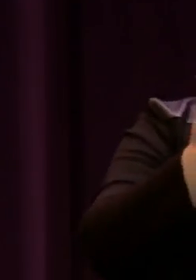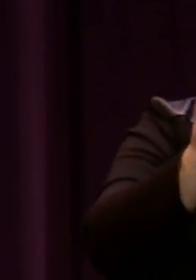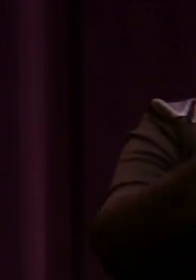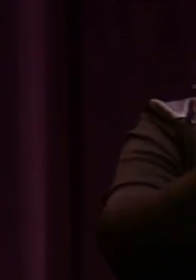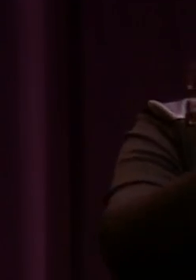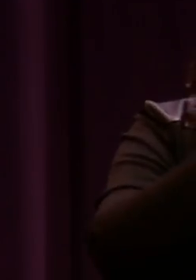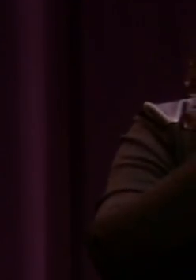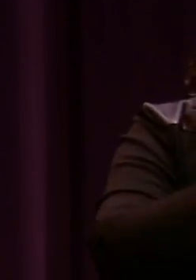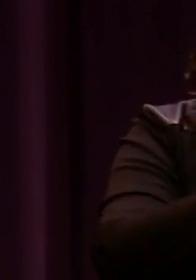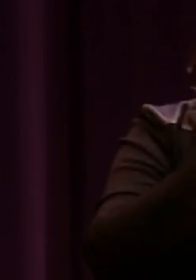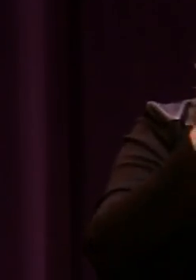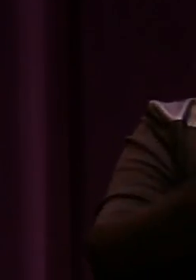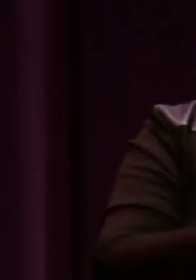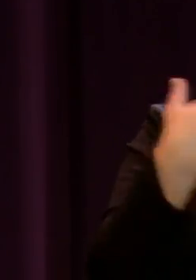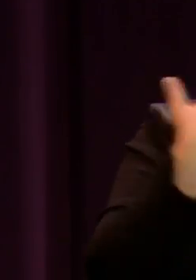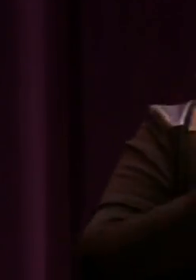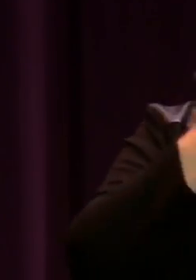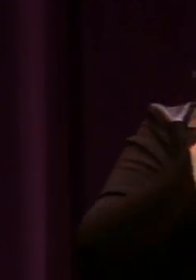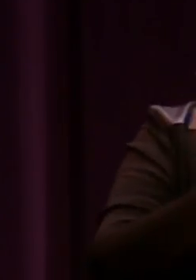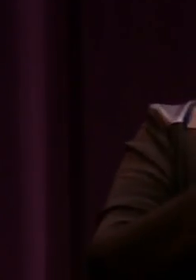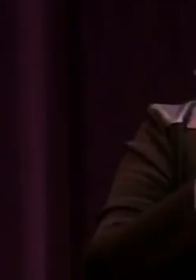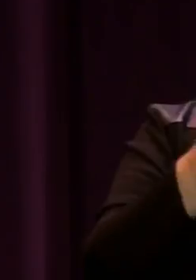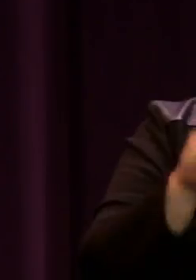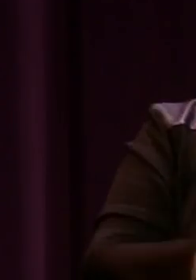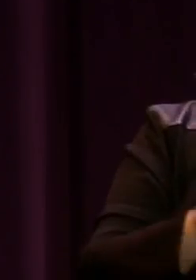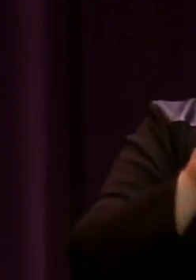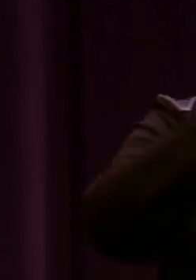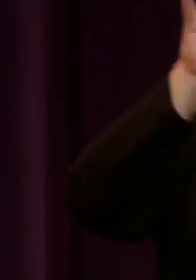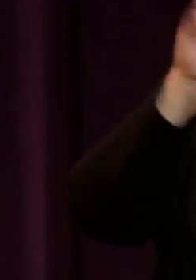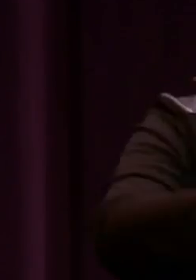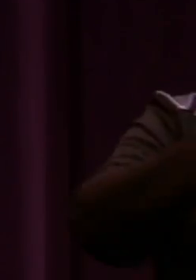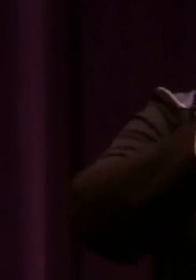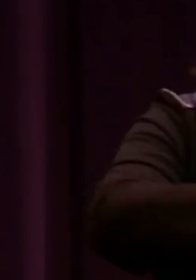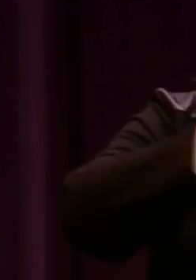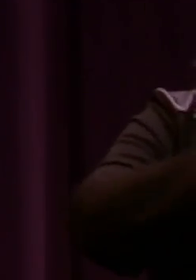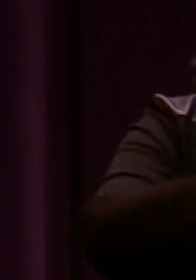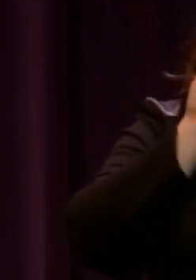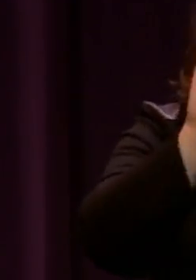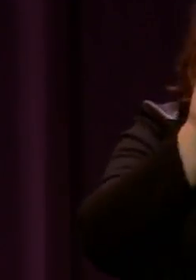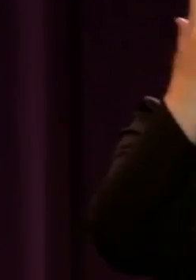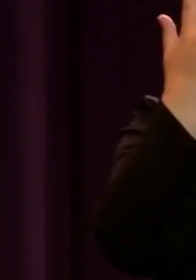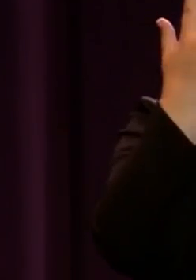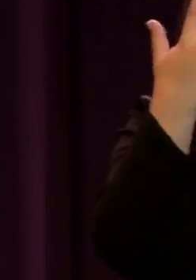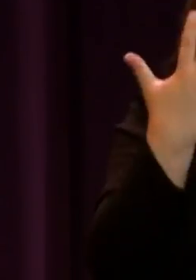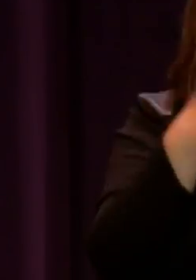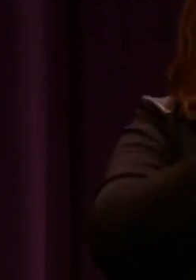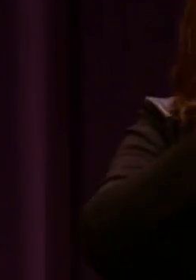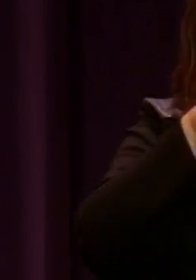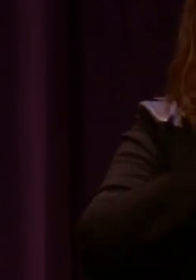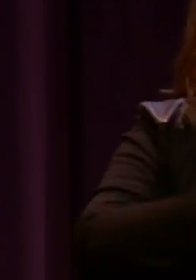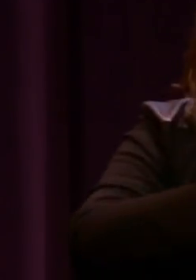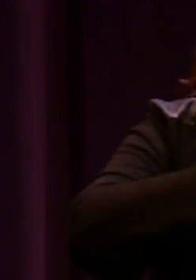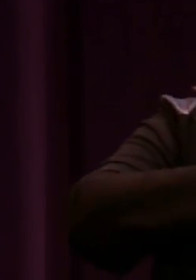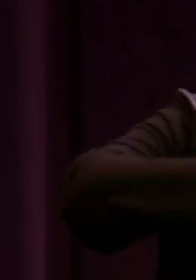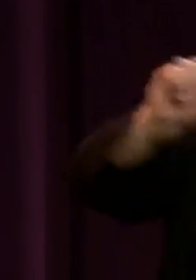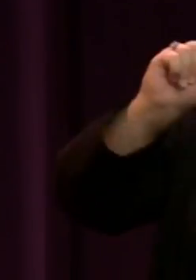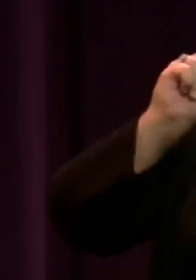YEAR PROVES OUR POINT. PEOPLE ARE MOVING HERE BECAUSE THEY WANT TO BE PART OF AN EXTRAORDINARY, EXCITING,